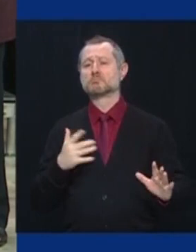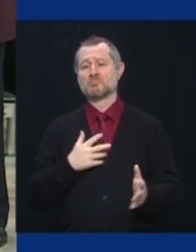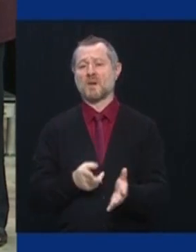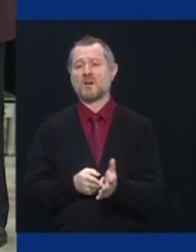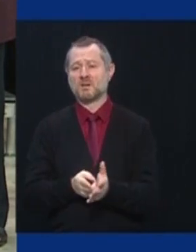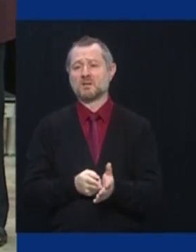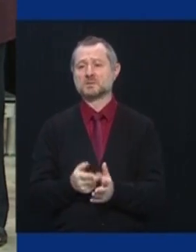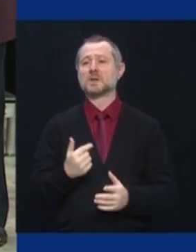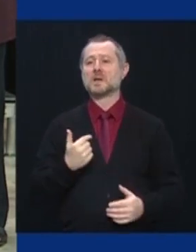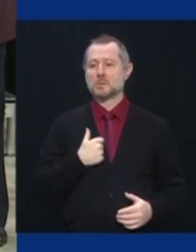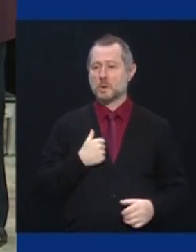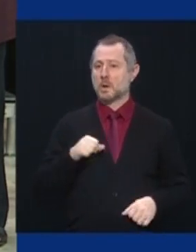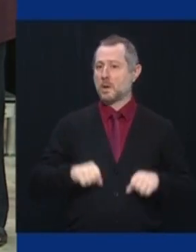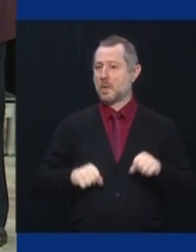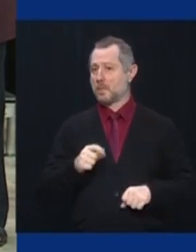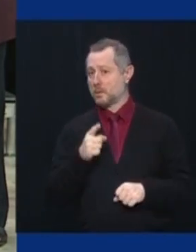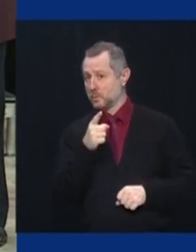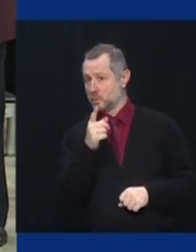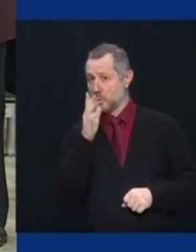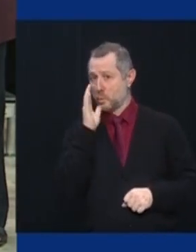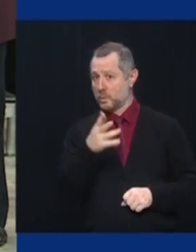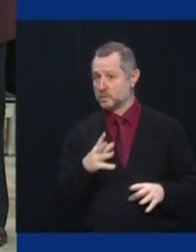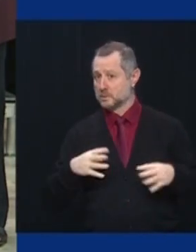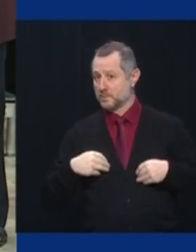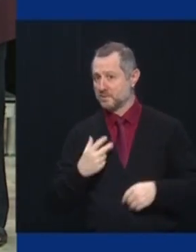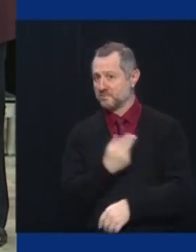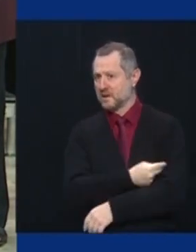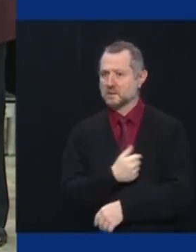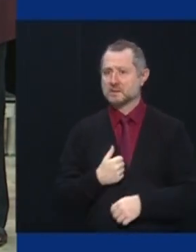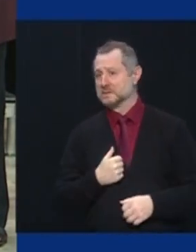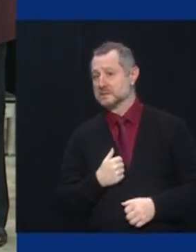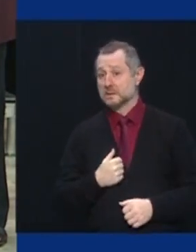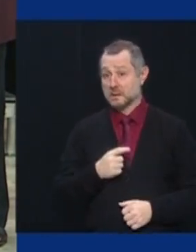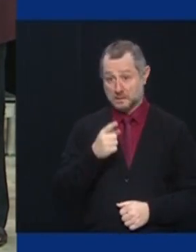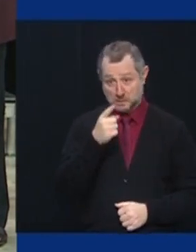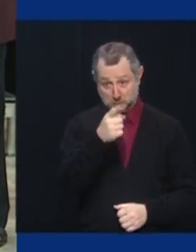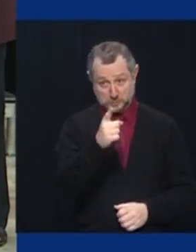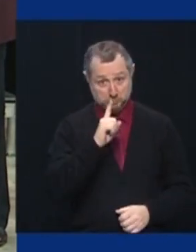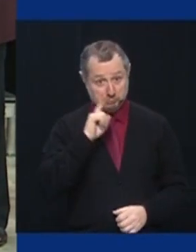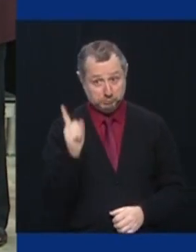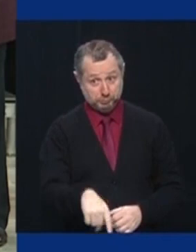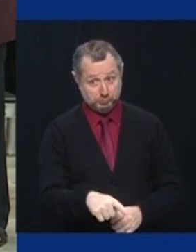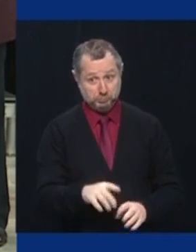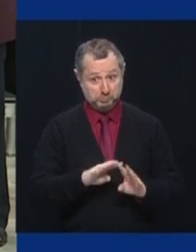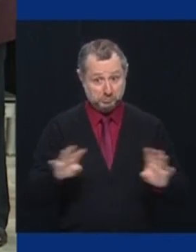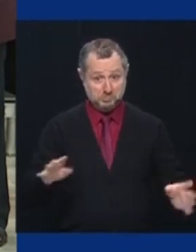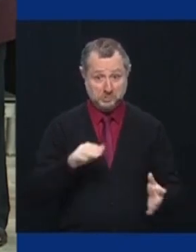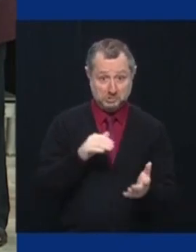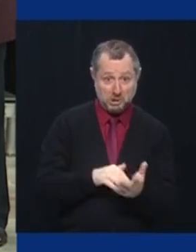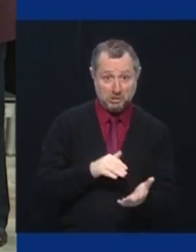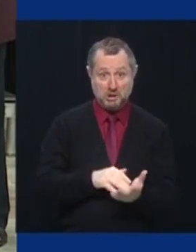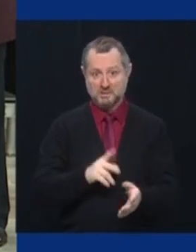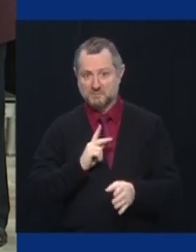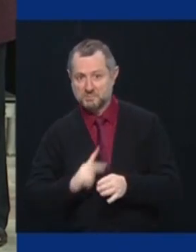AND, YOU KNOW, WE DON'T LIKE TO GO INTO POLITICS OF OUR COUNTRY BUT I WASN'T SO SURE EITHER IF I WAS GOING TO TAKE THAT VACCINE.